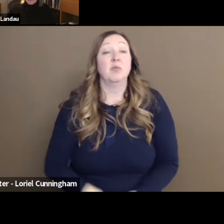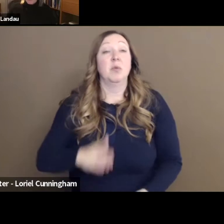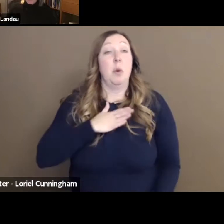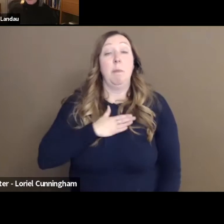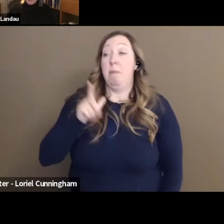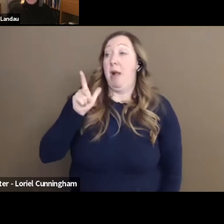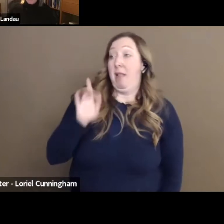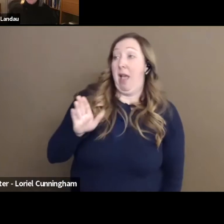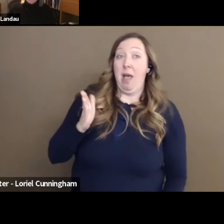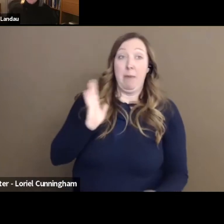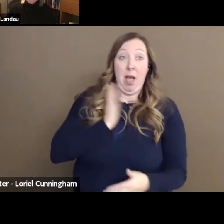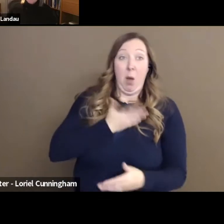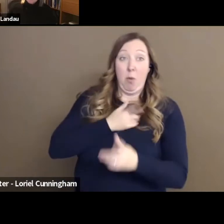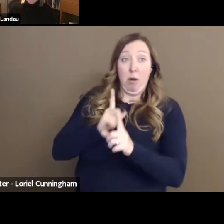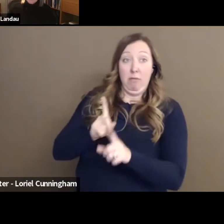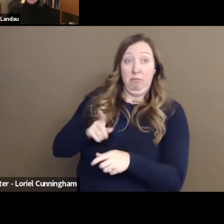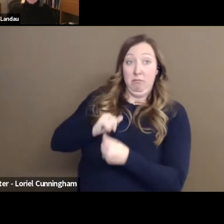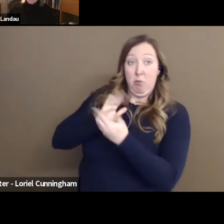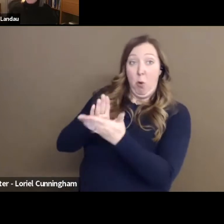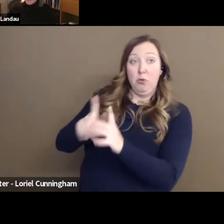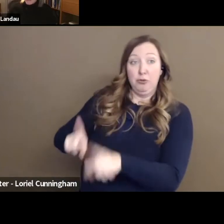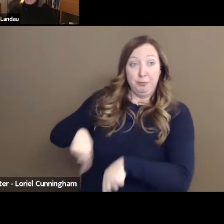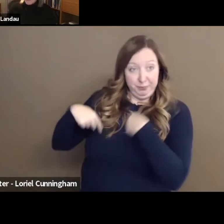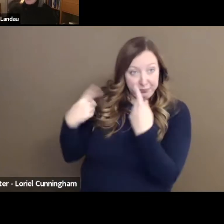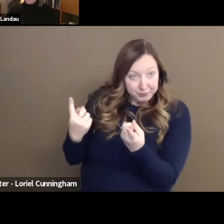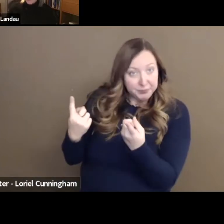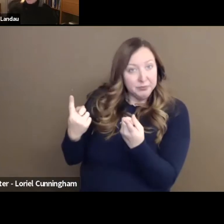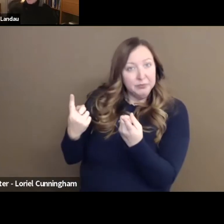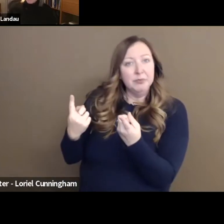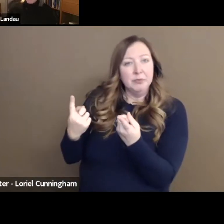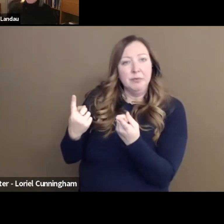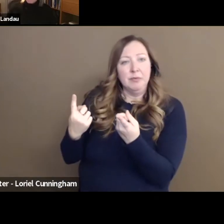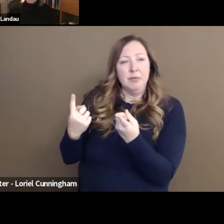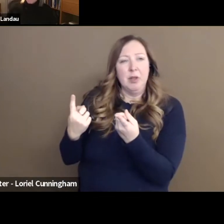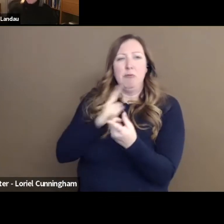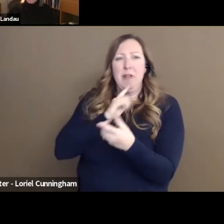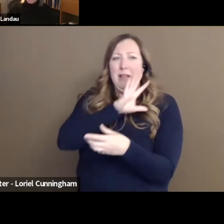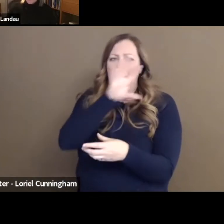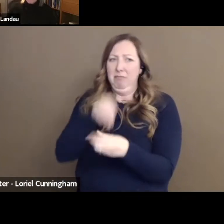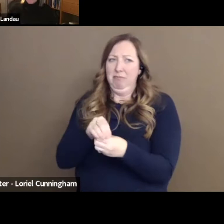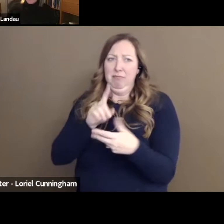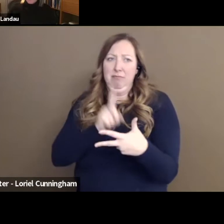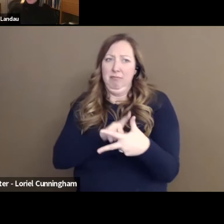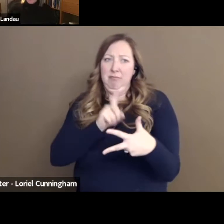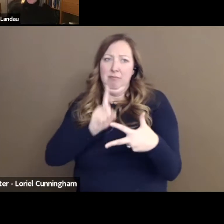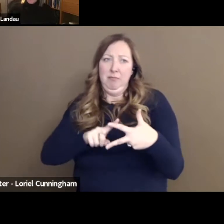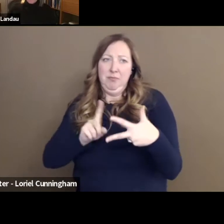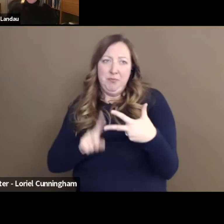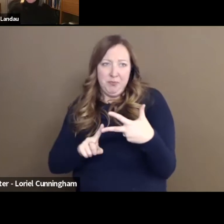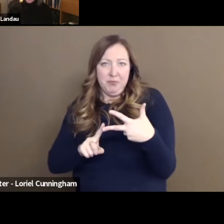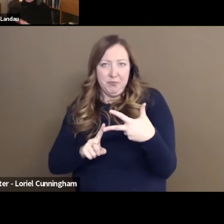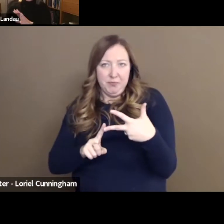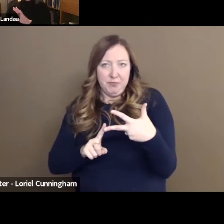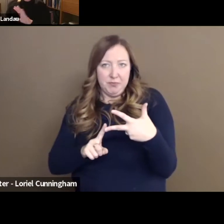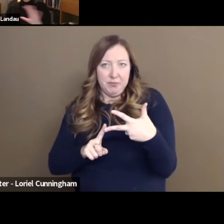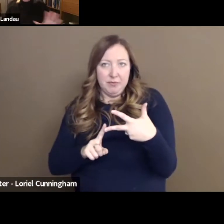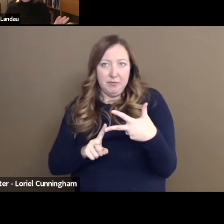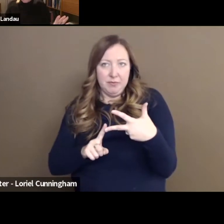years now it is embodied in these three points first of all